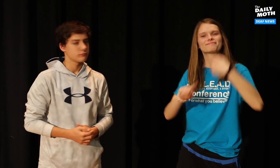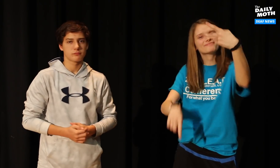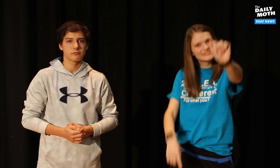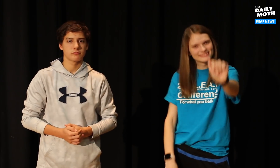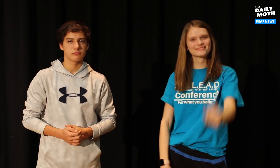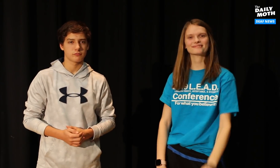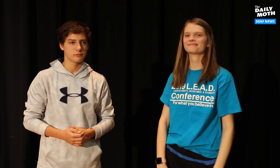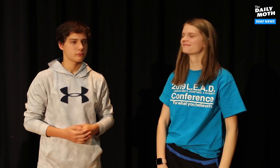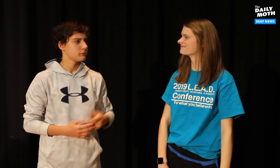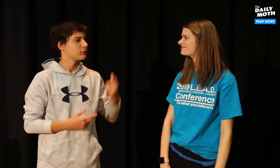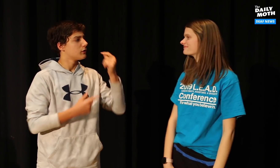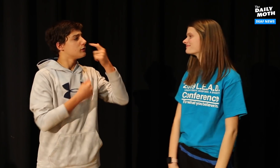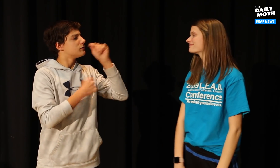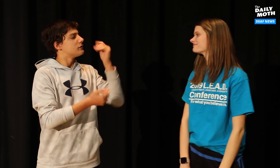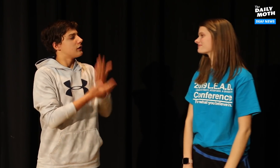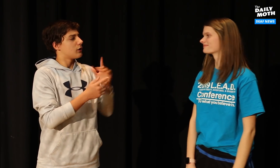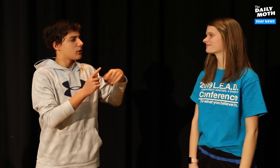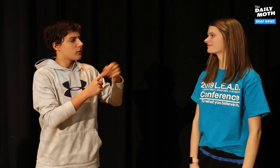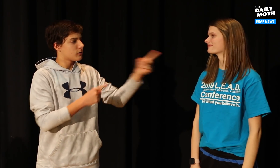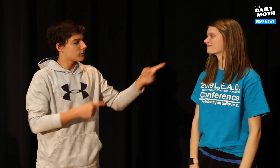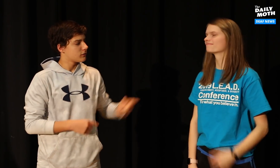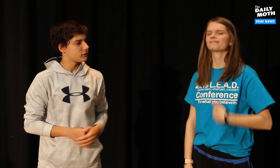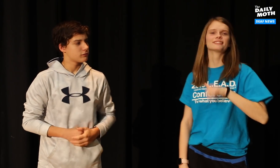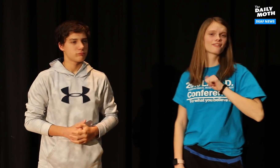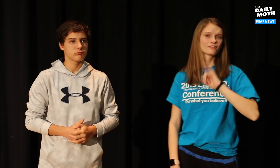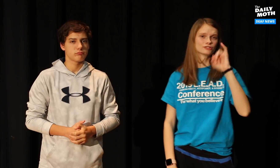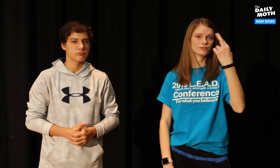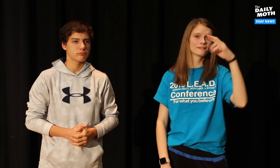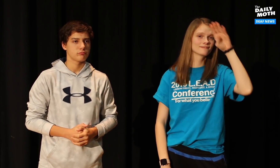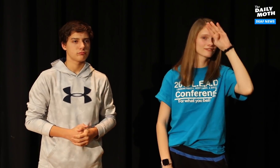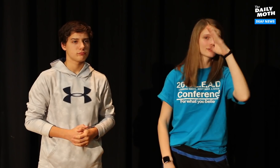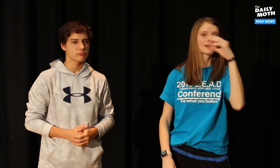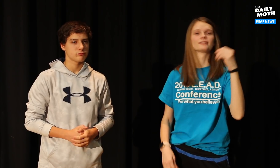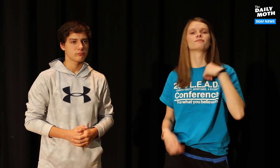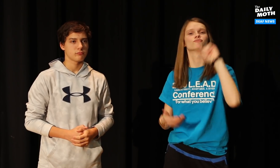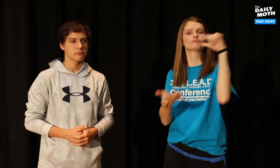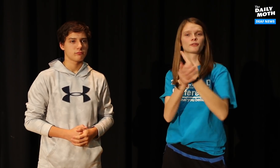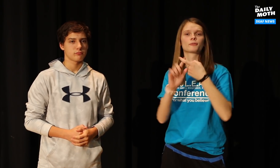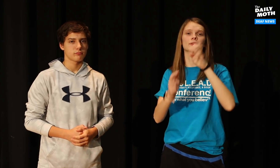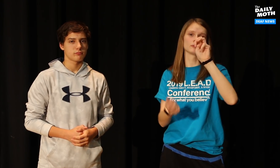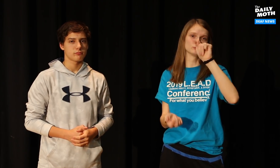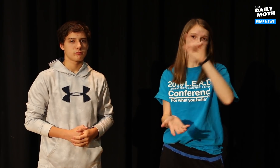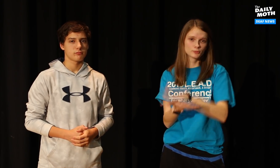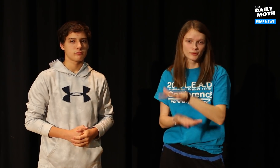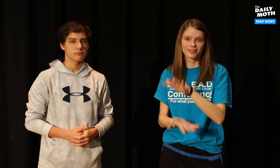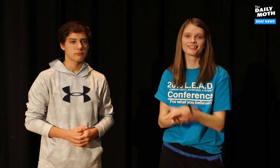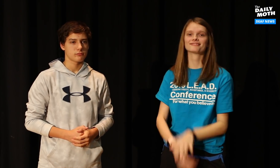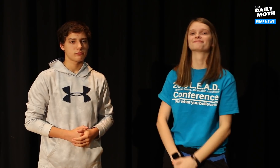I’m from Pennsylvania! What’s an interesting fact about you? I’m a Junior fireman and I graduated from an EMT school.